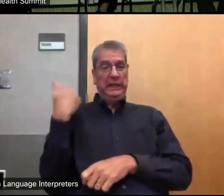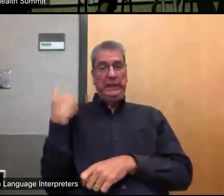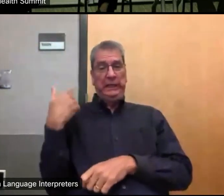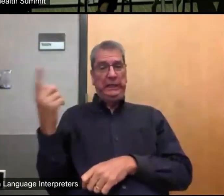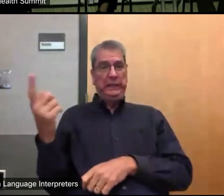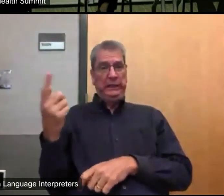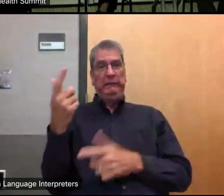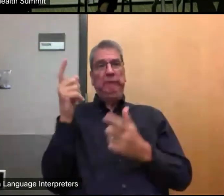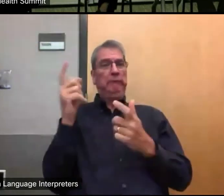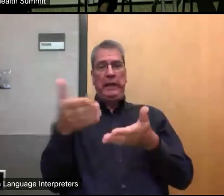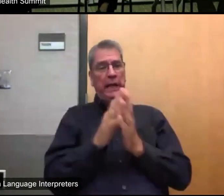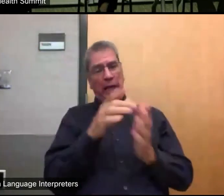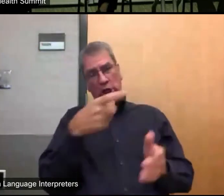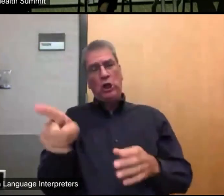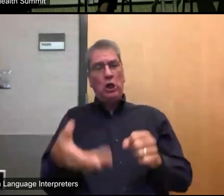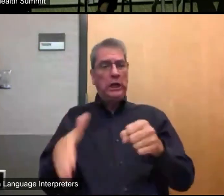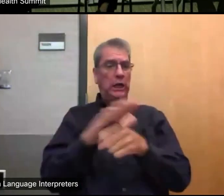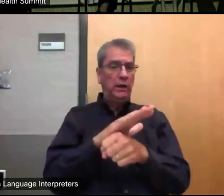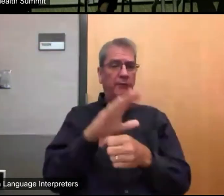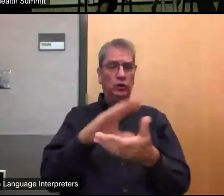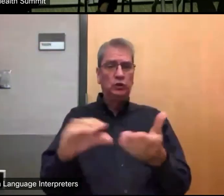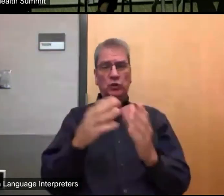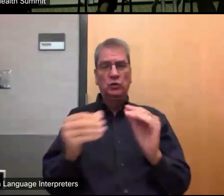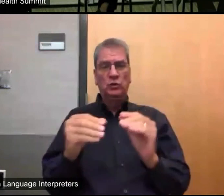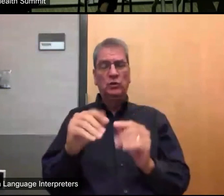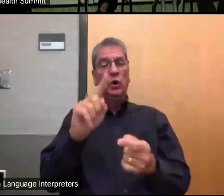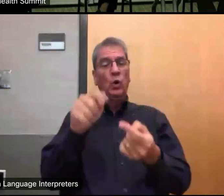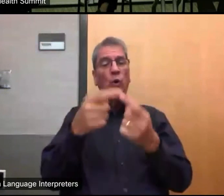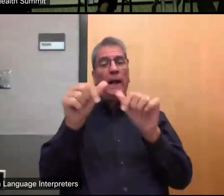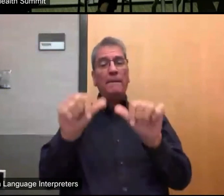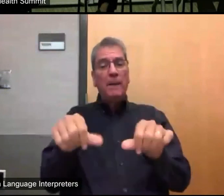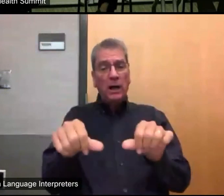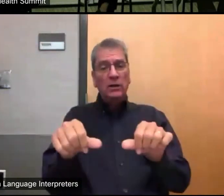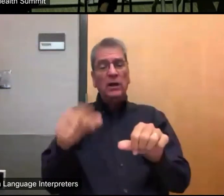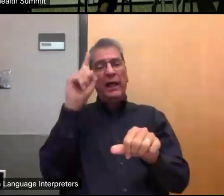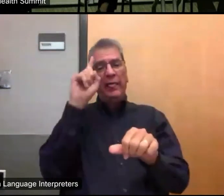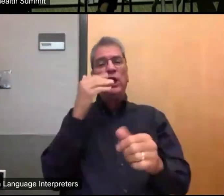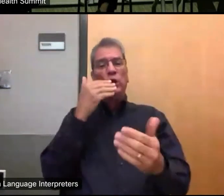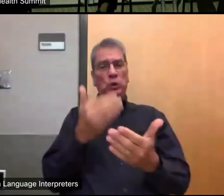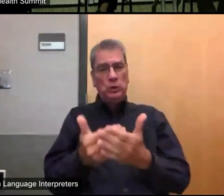something like this. And and when when possible, I do think it's it's good to, you know, uh,